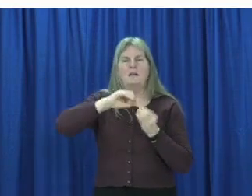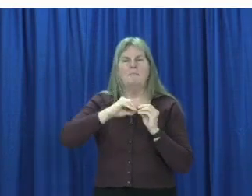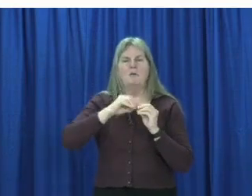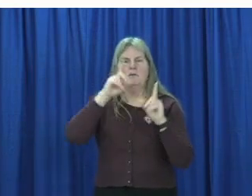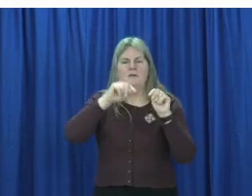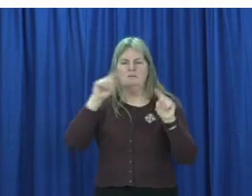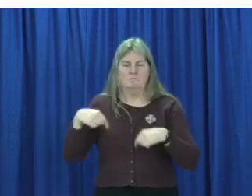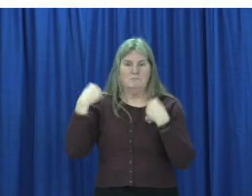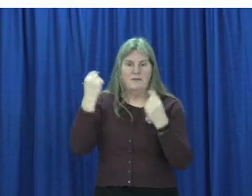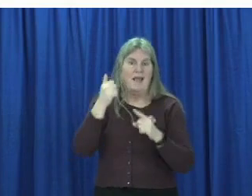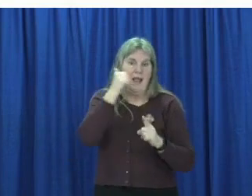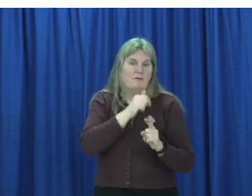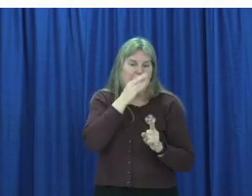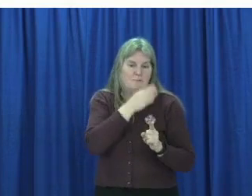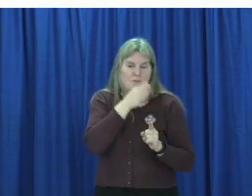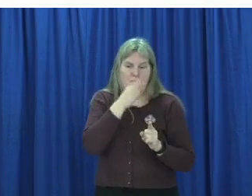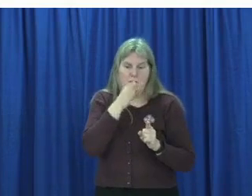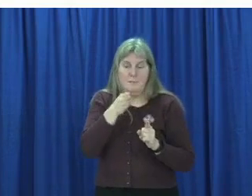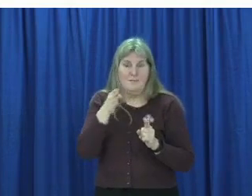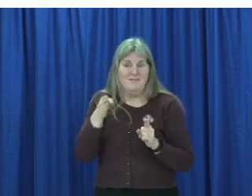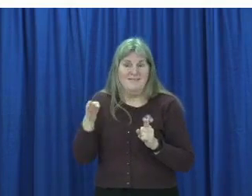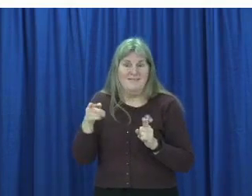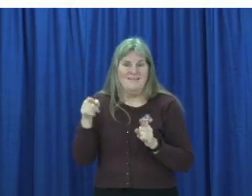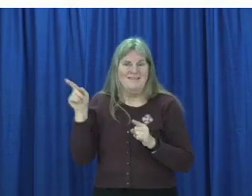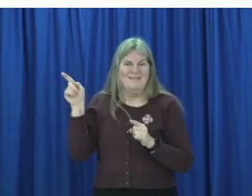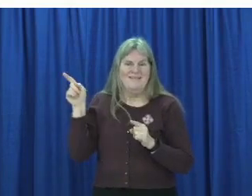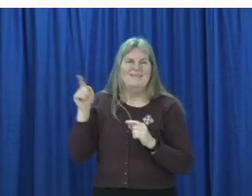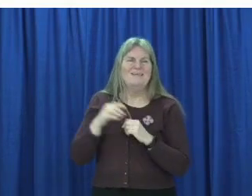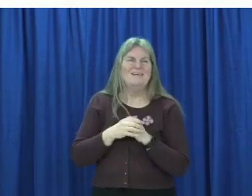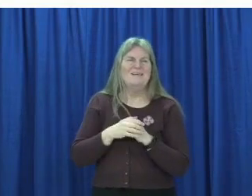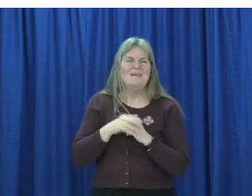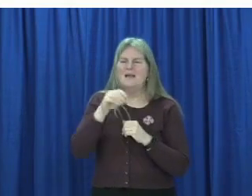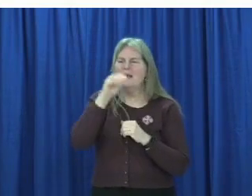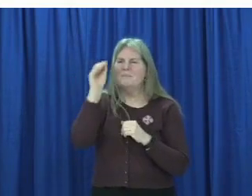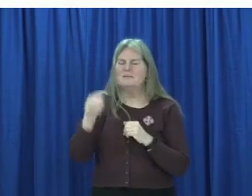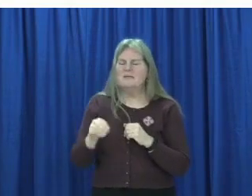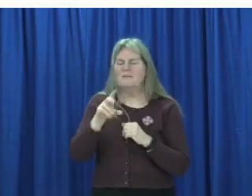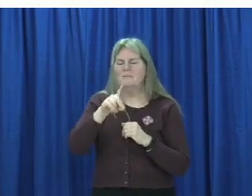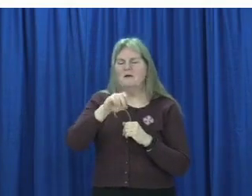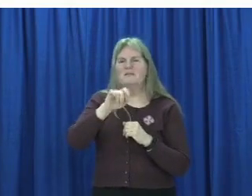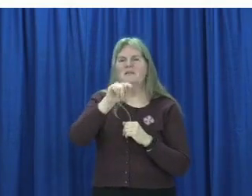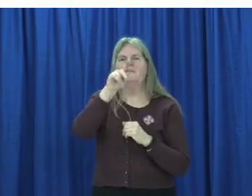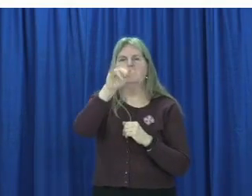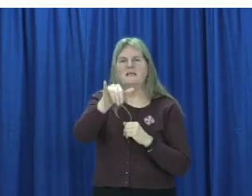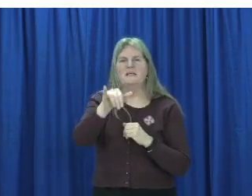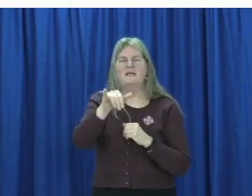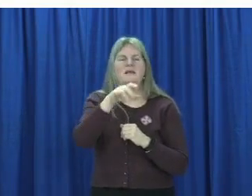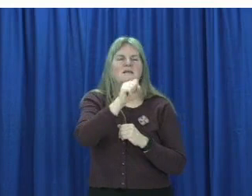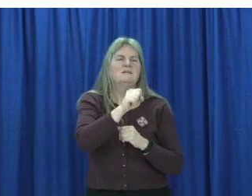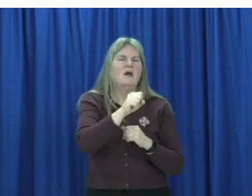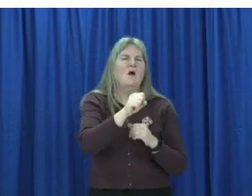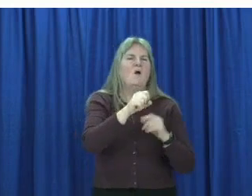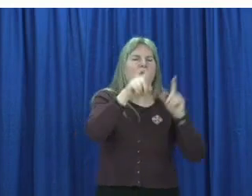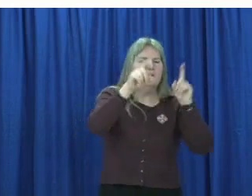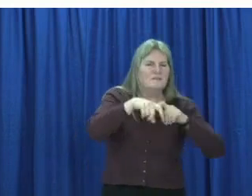And the percent positivity is there as well. Recall, that this is the percent positivity as of